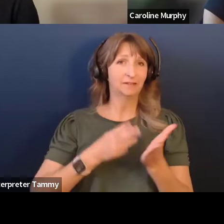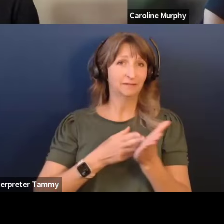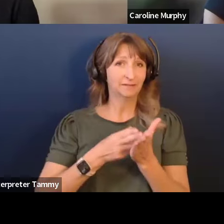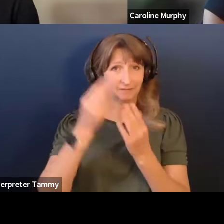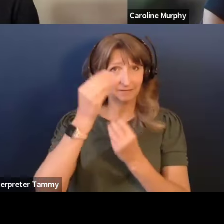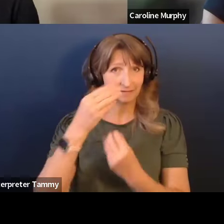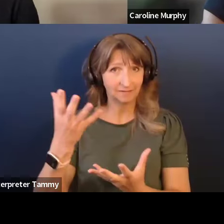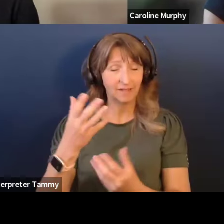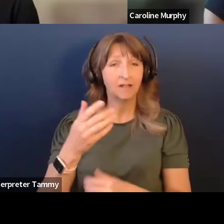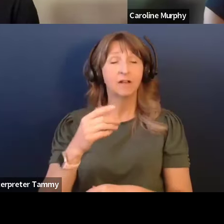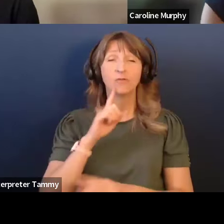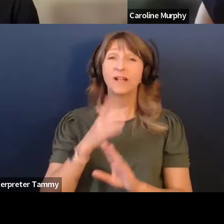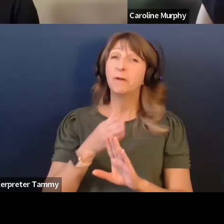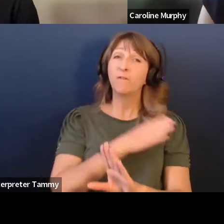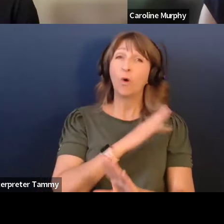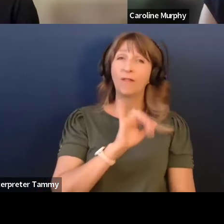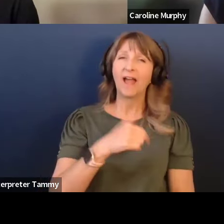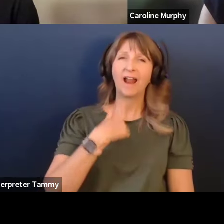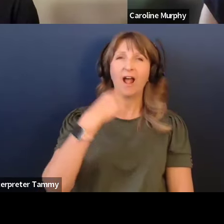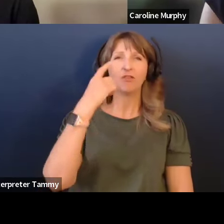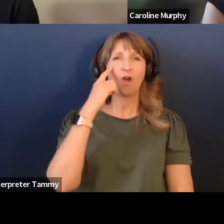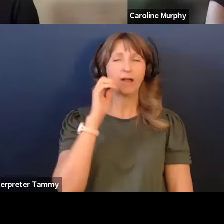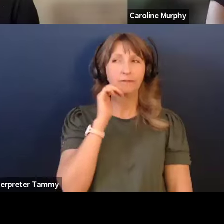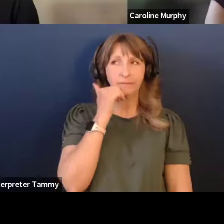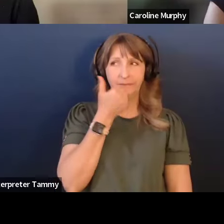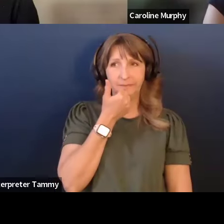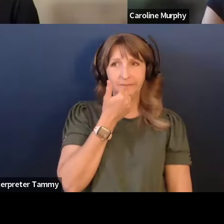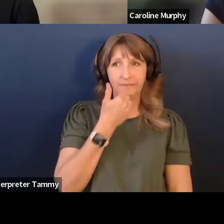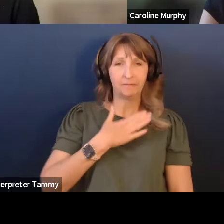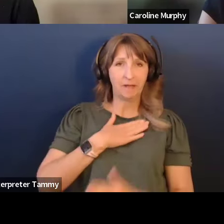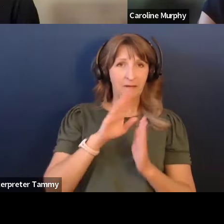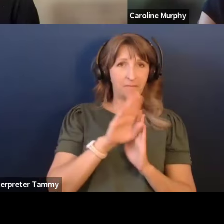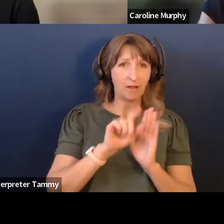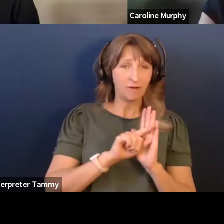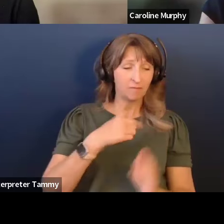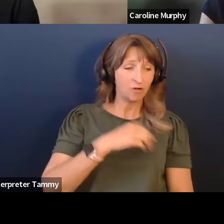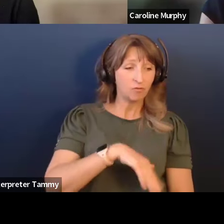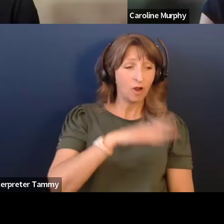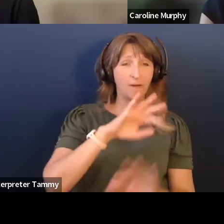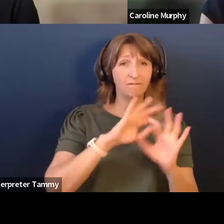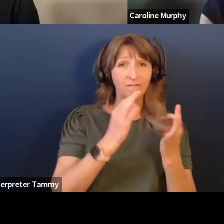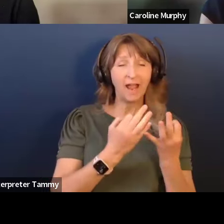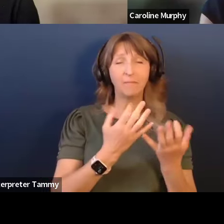I felt like I had to carry a shame on where I came from and what my family and early life was like.